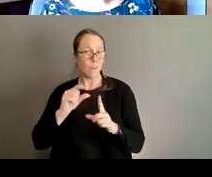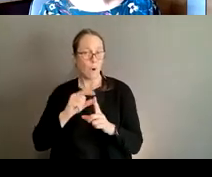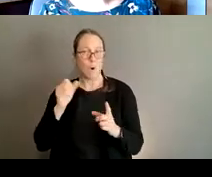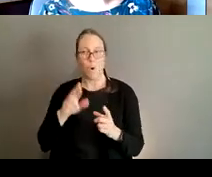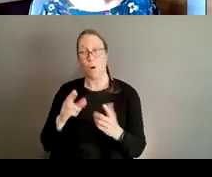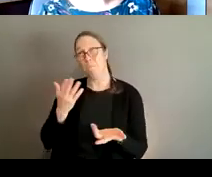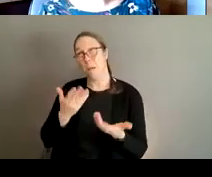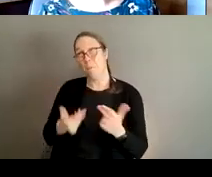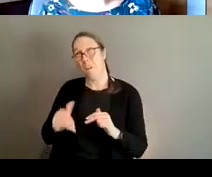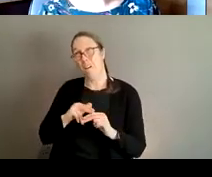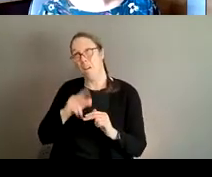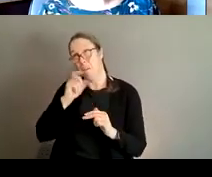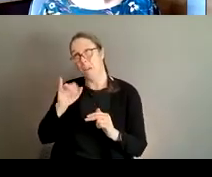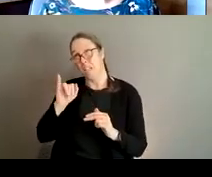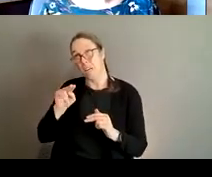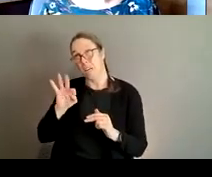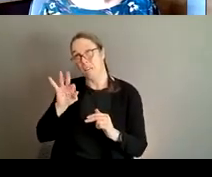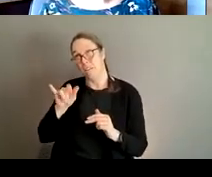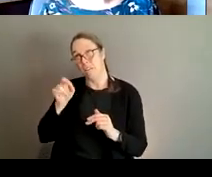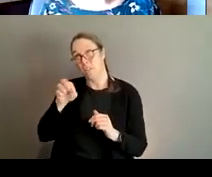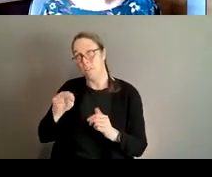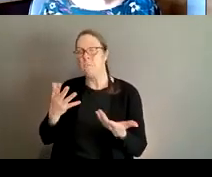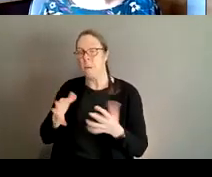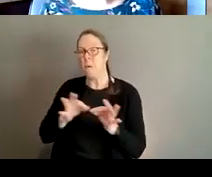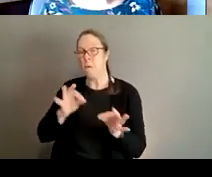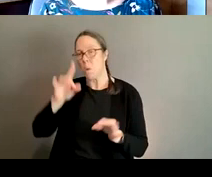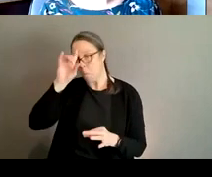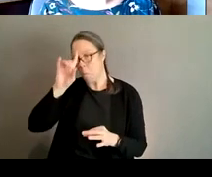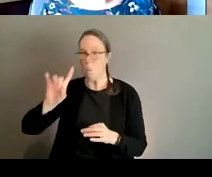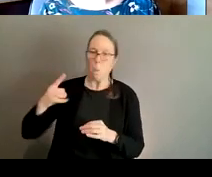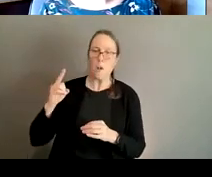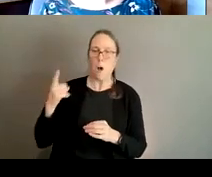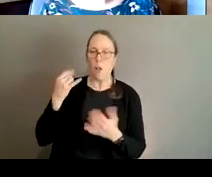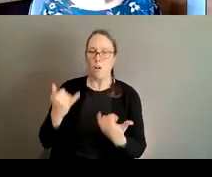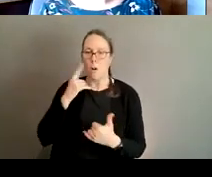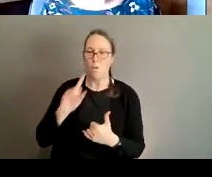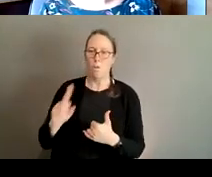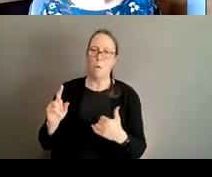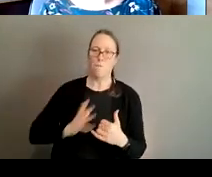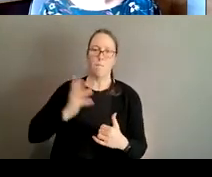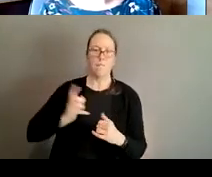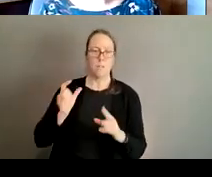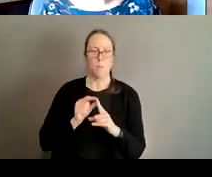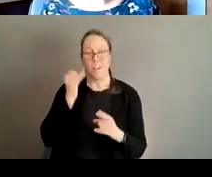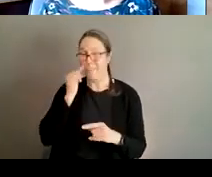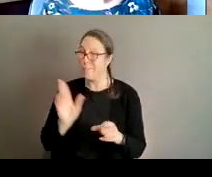gone to dollar words. So if you are using words that are three syllables or more, you